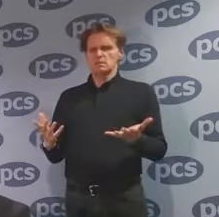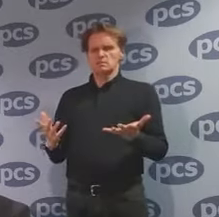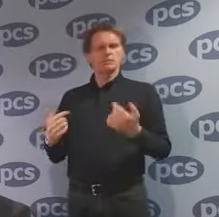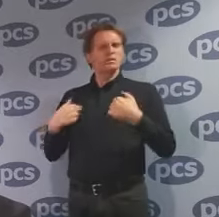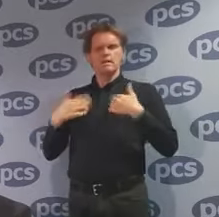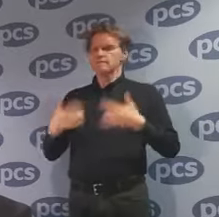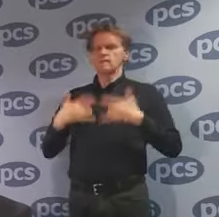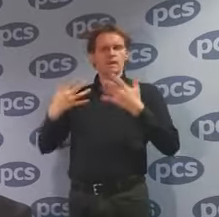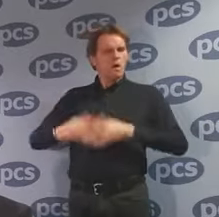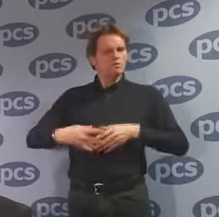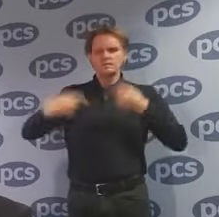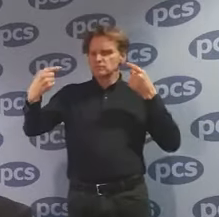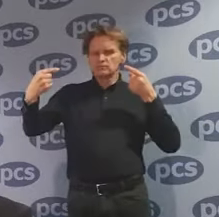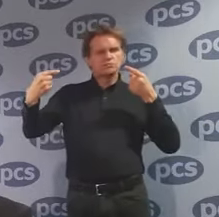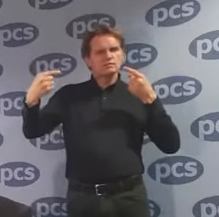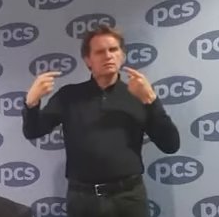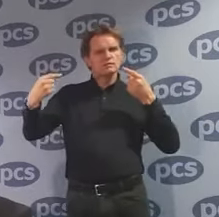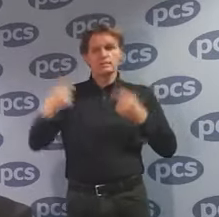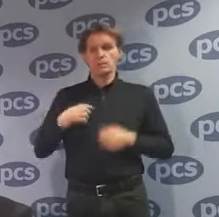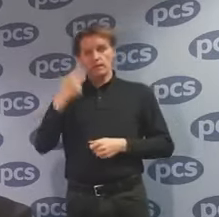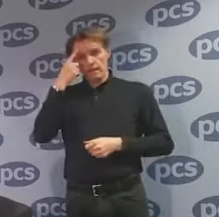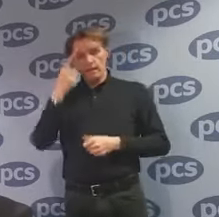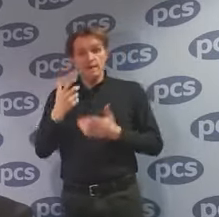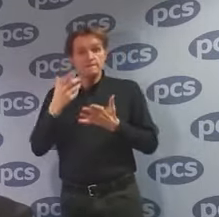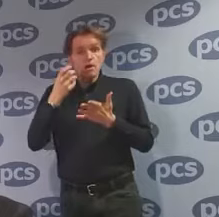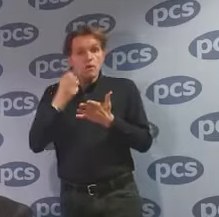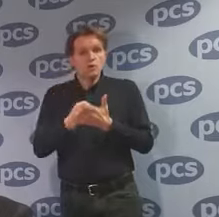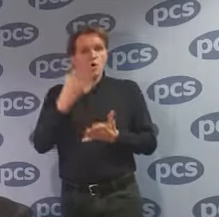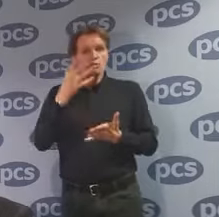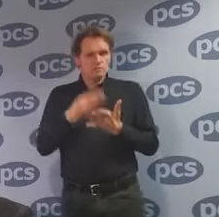course. We think that if it costs money to deliver proper public services it's